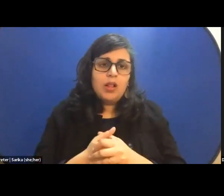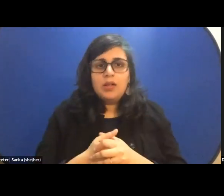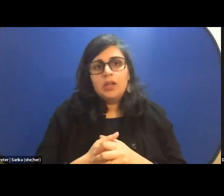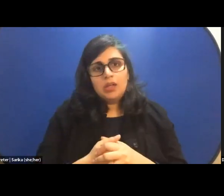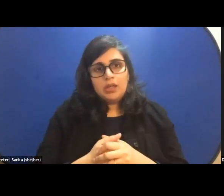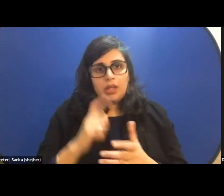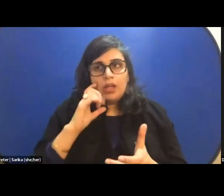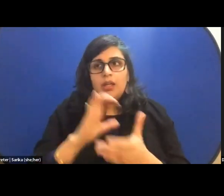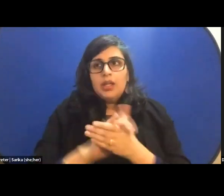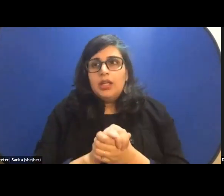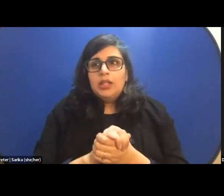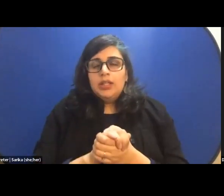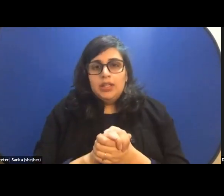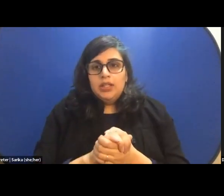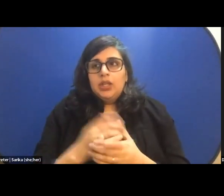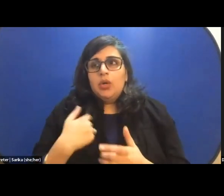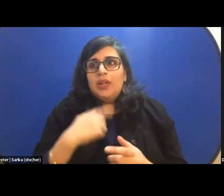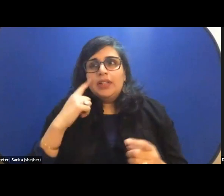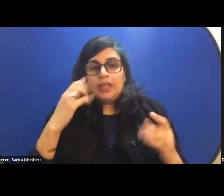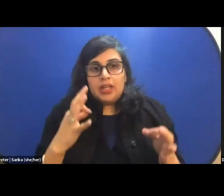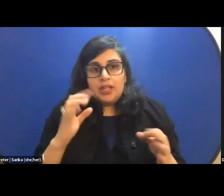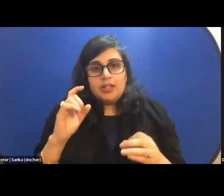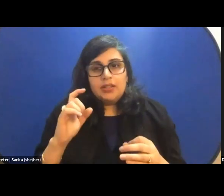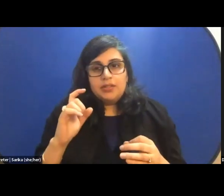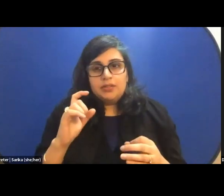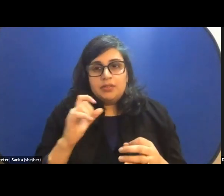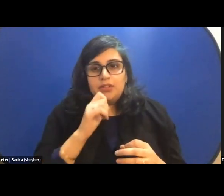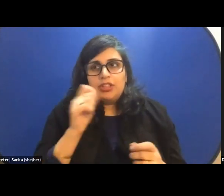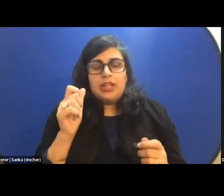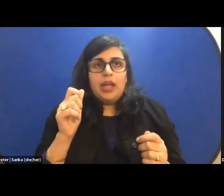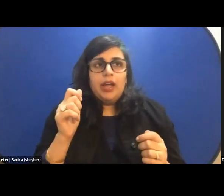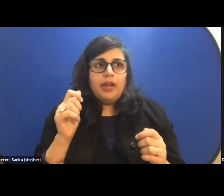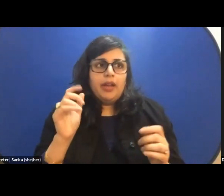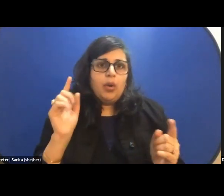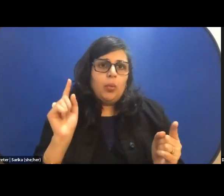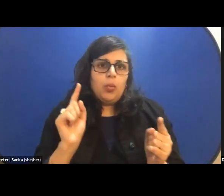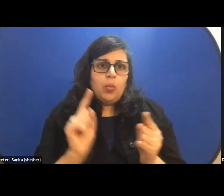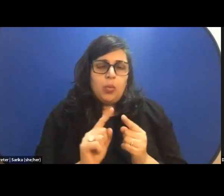weapons as a tactic of